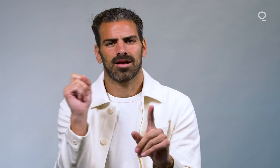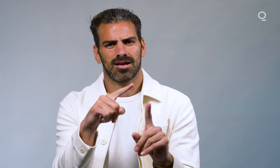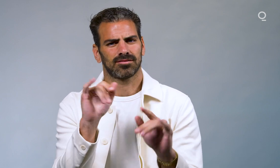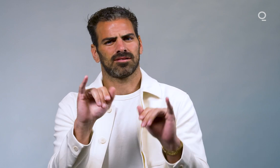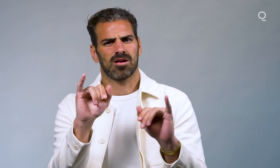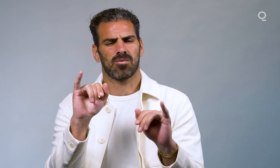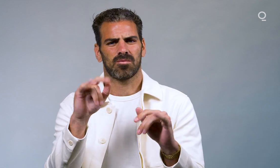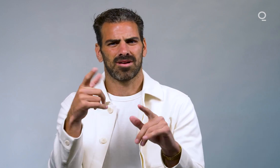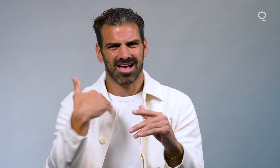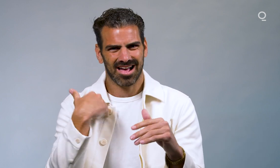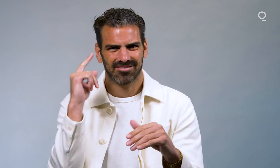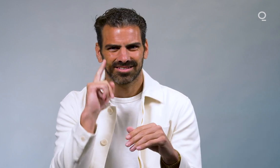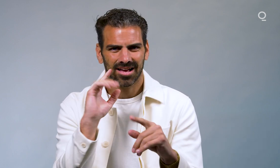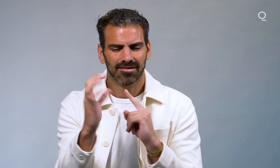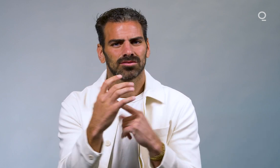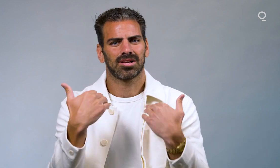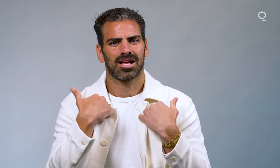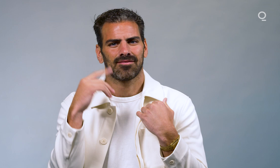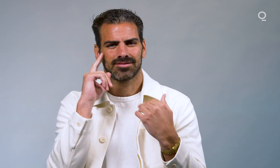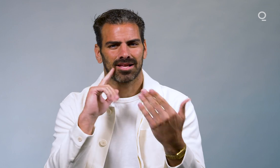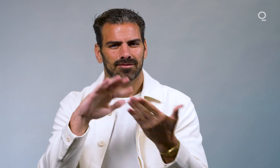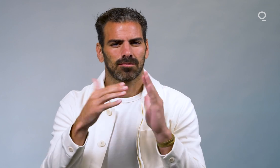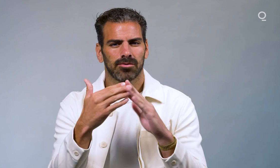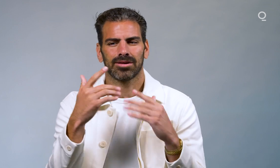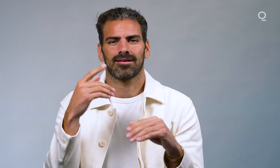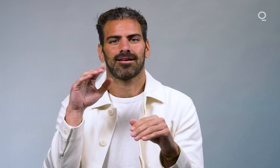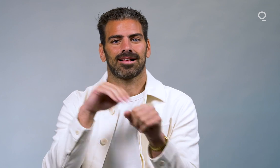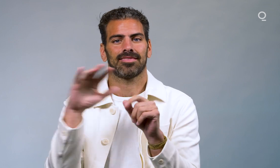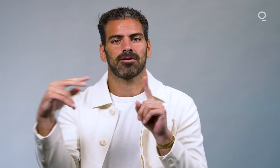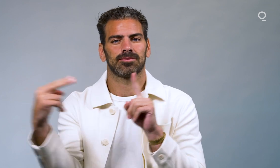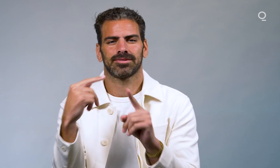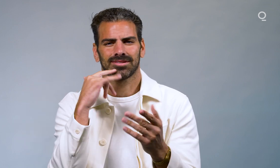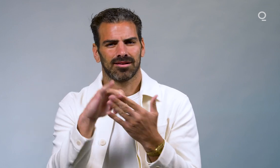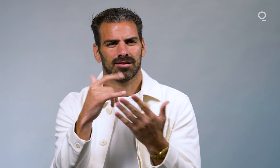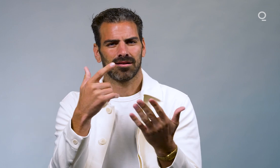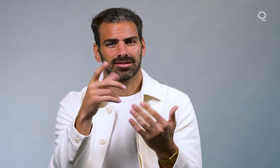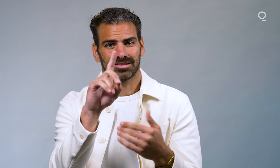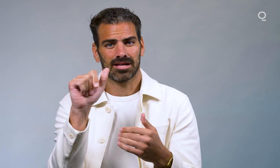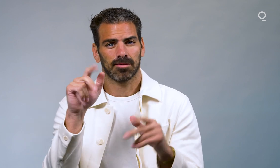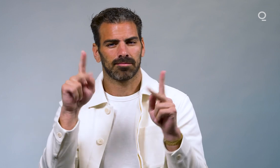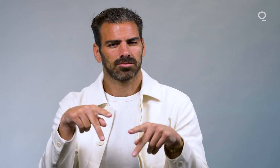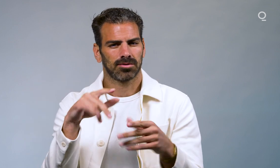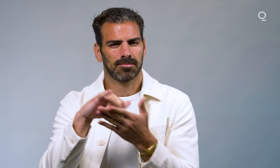in conversation often remind me that they don't know that deaf culture exists. They don't really realize that we have a community and from their perspective,